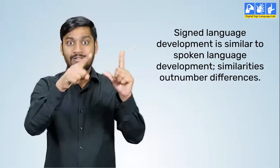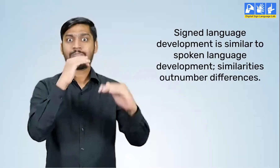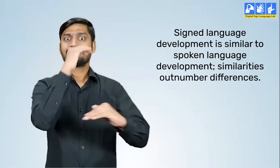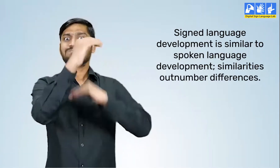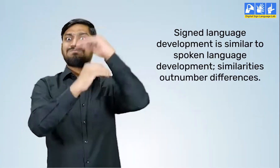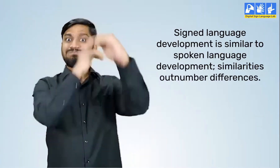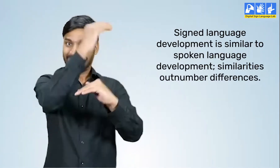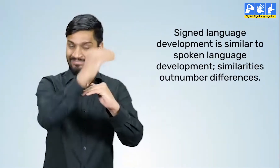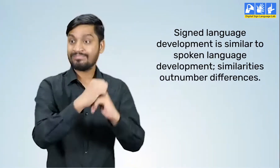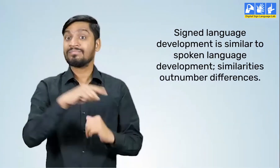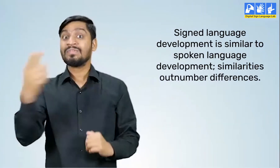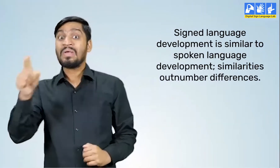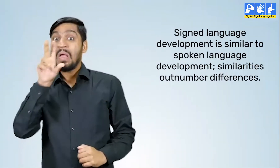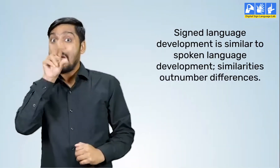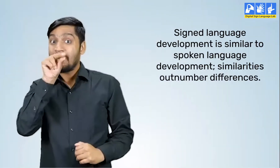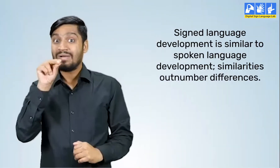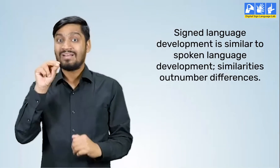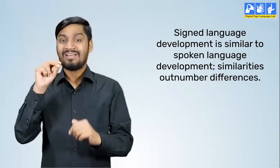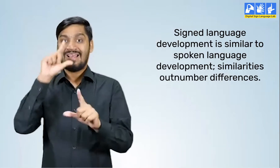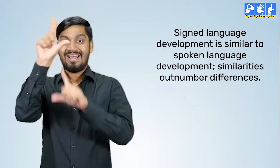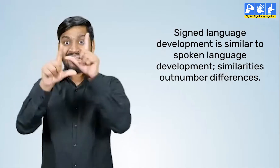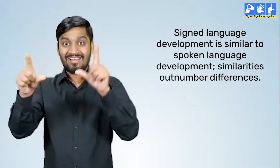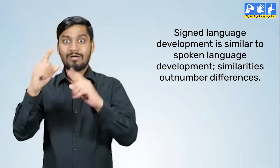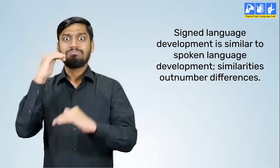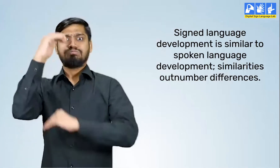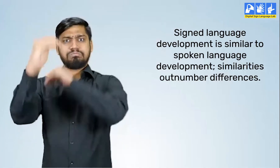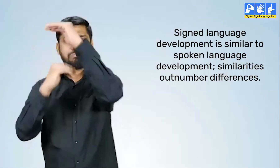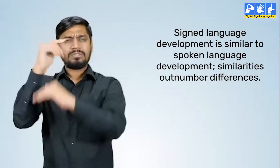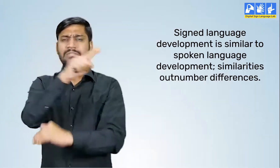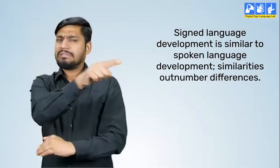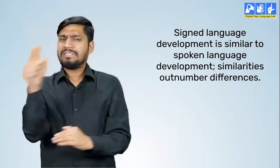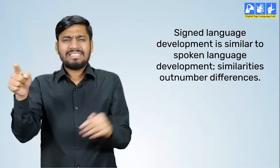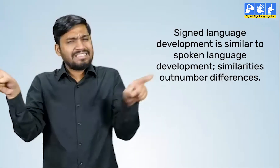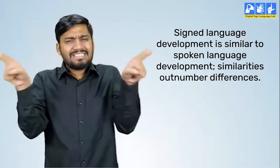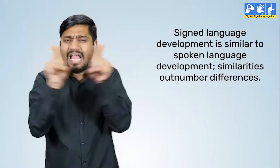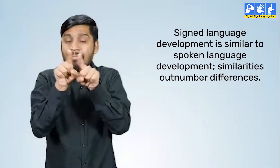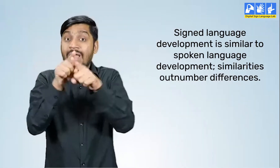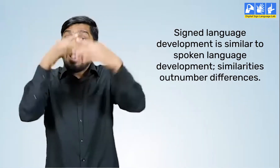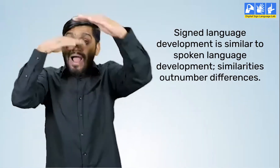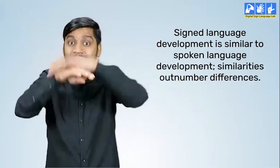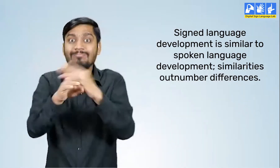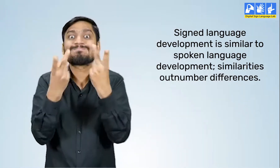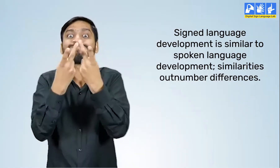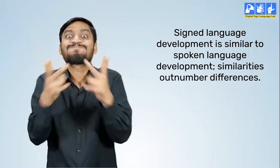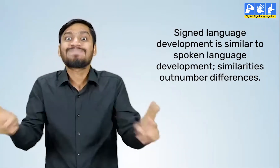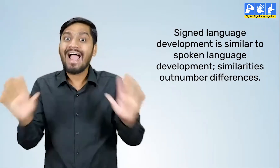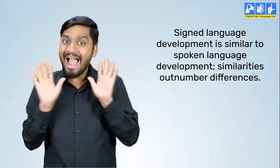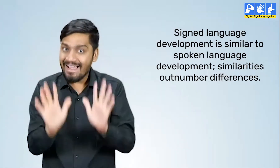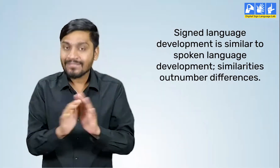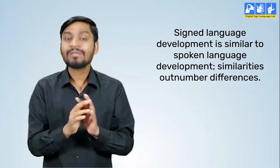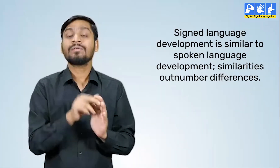Sign language development is similar to spoken language development; similarities outnumber differences.